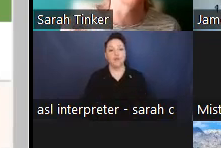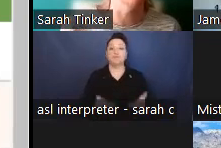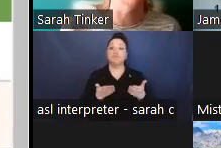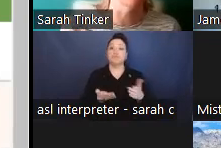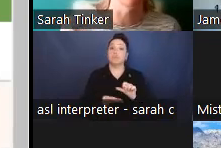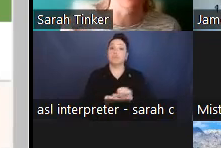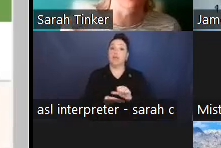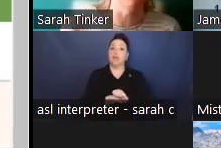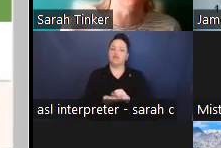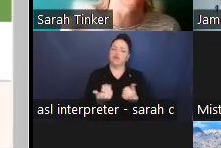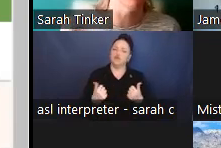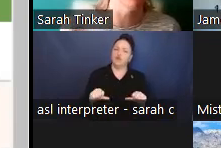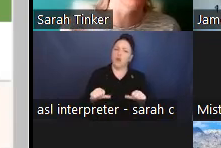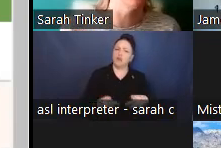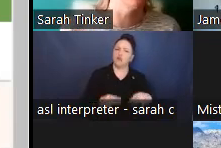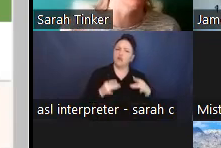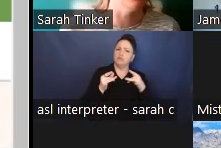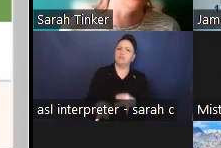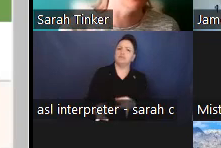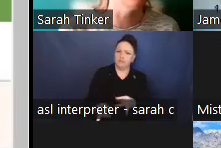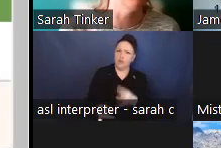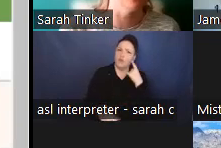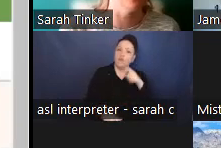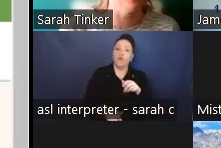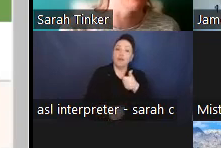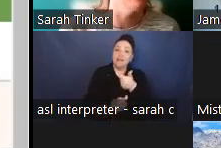services are you looking for information about our agency or are you a provider or partner.